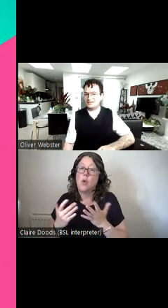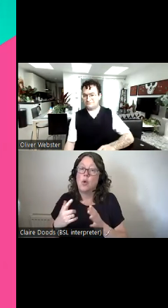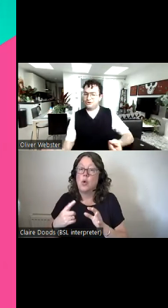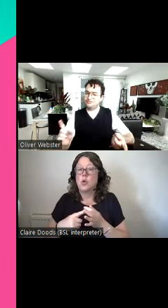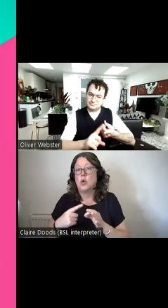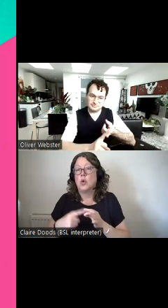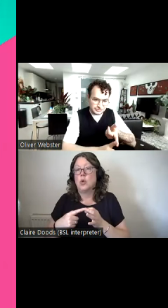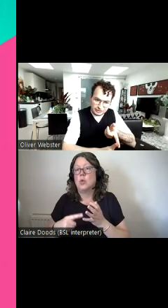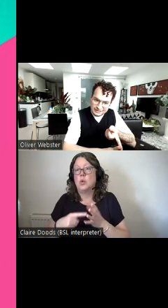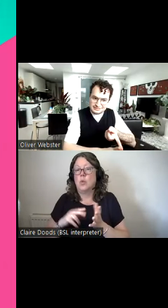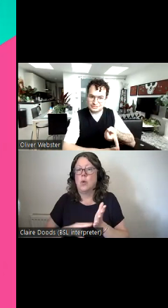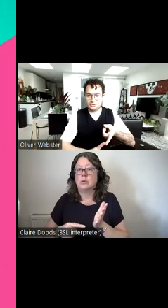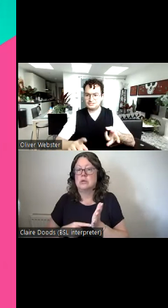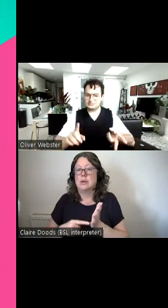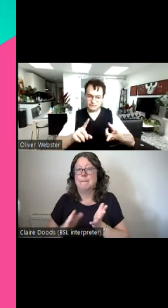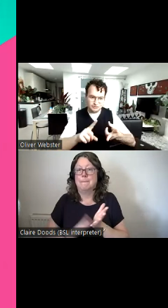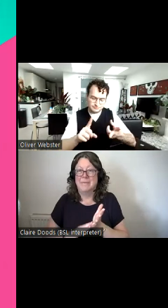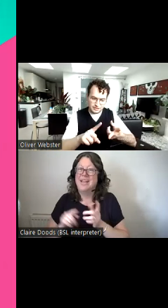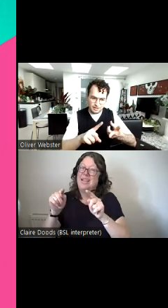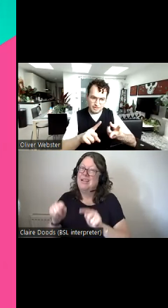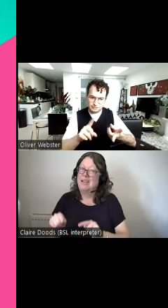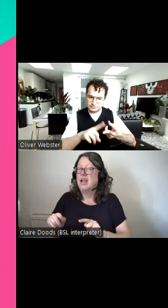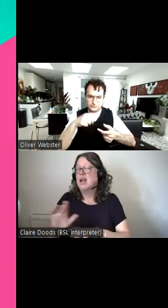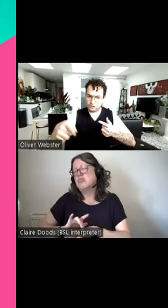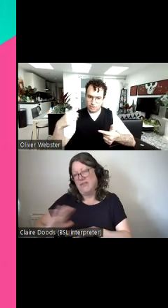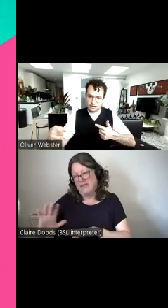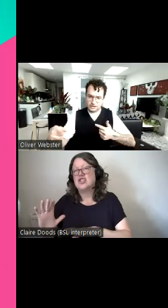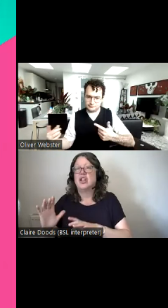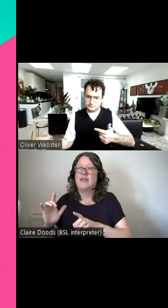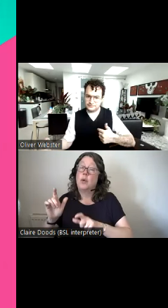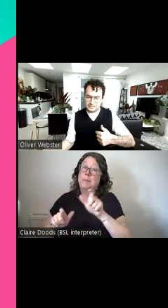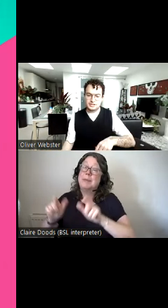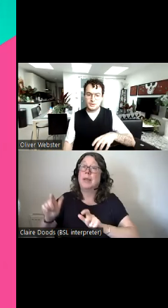They've got license costs, they've got lots of ongoing fees,